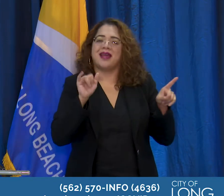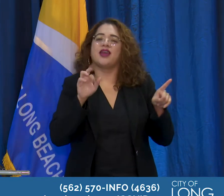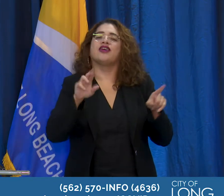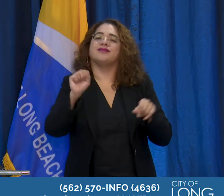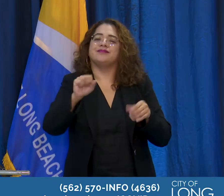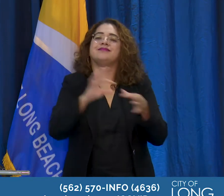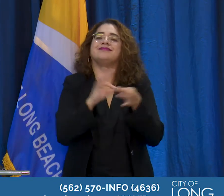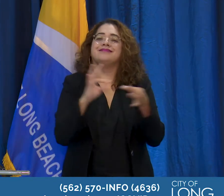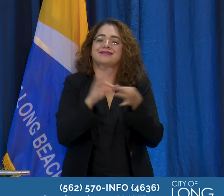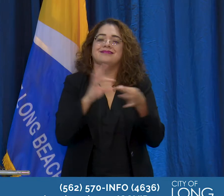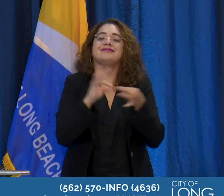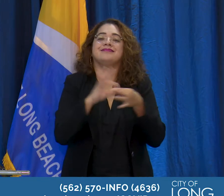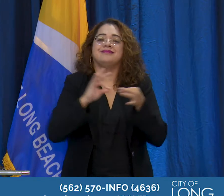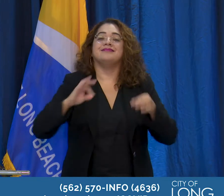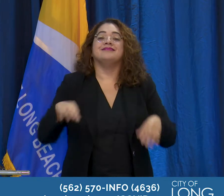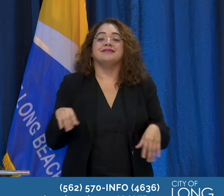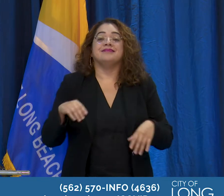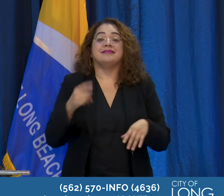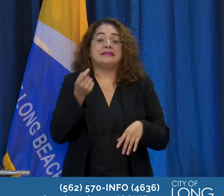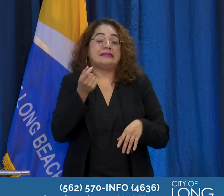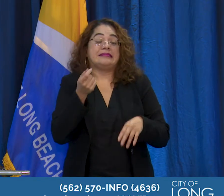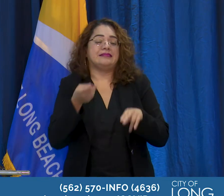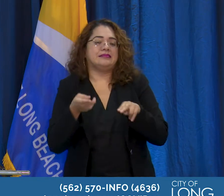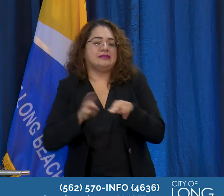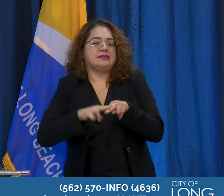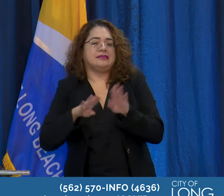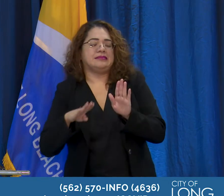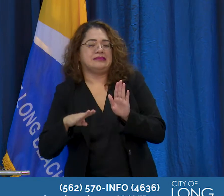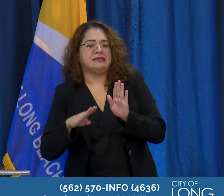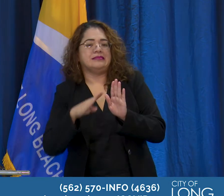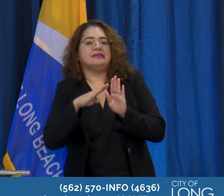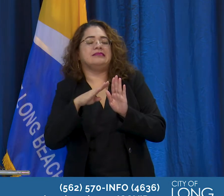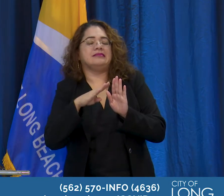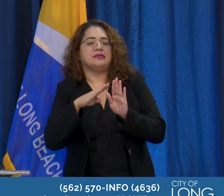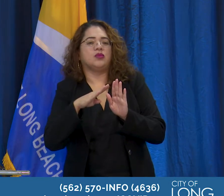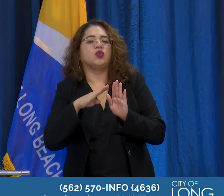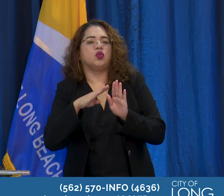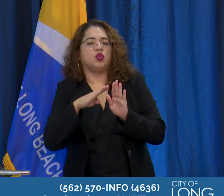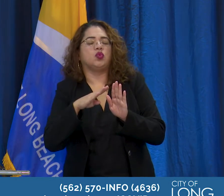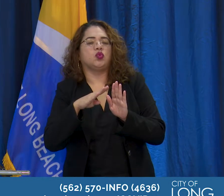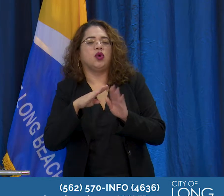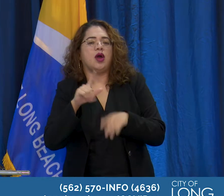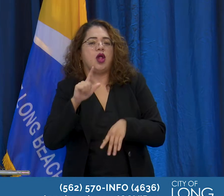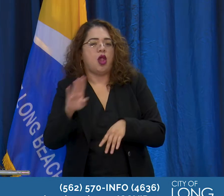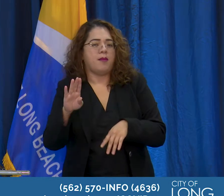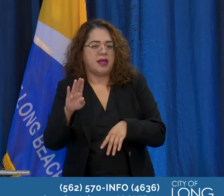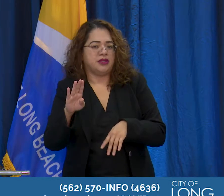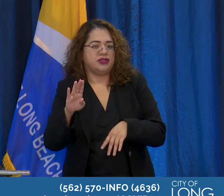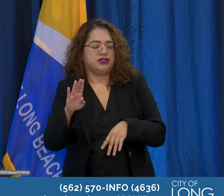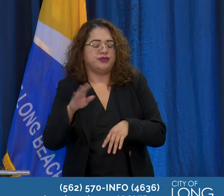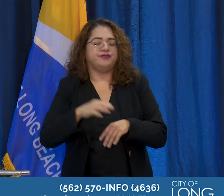That there has been the slight uptick both within Long Beach's cases and also in Los